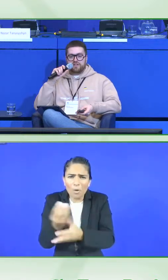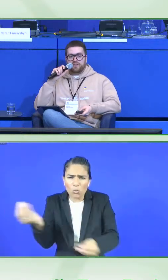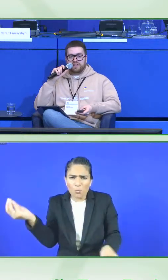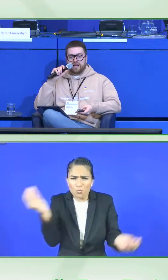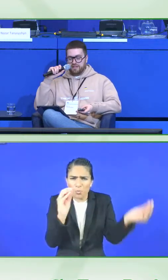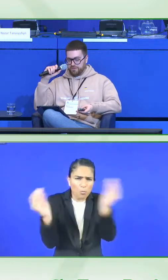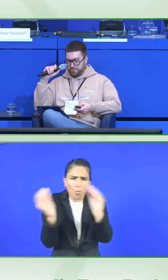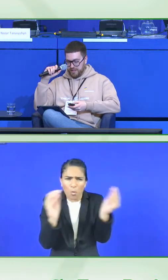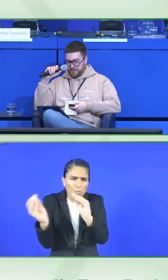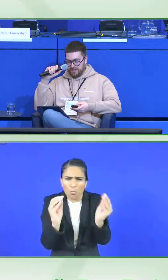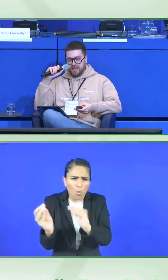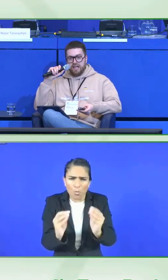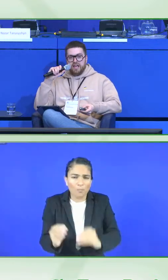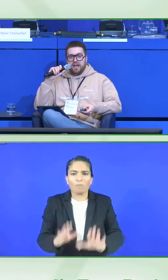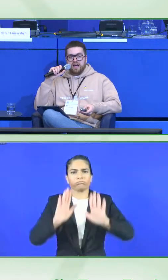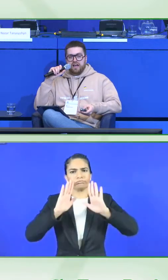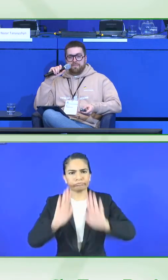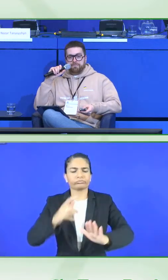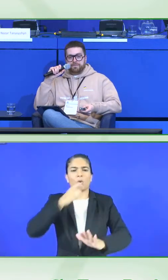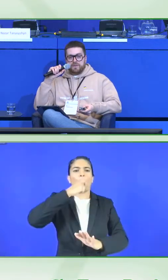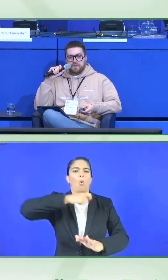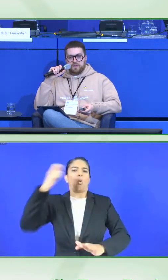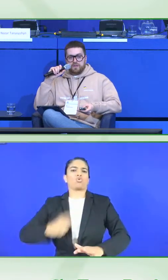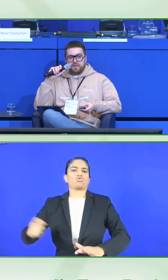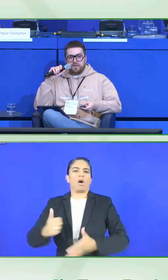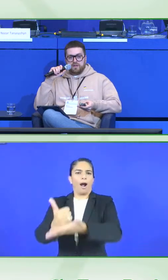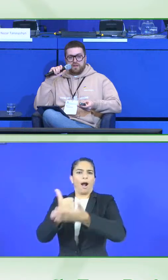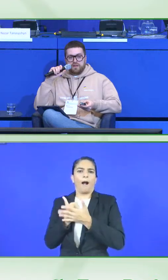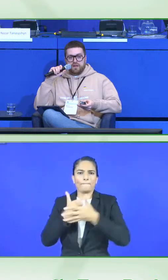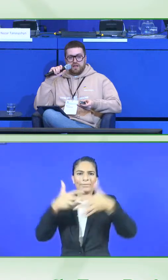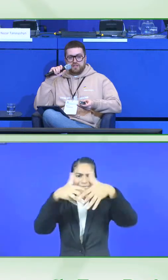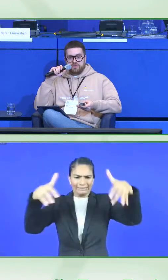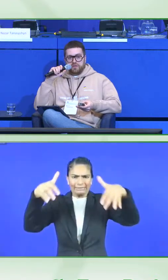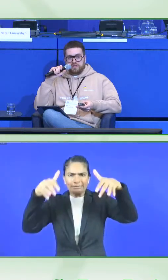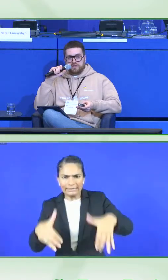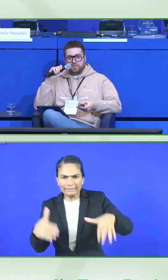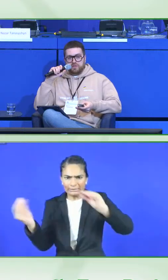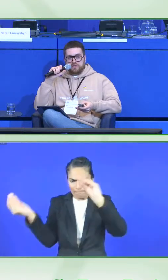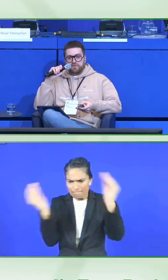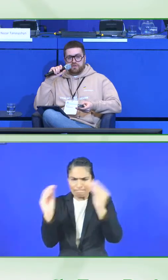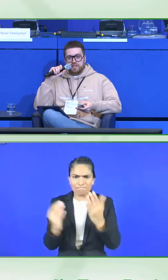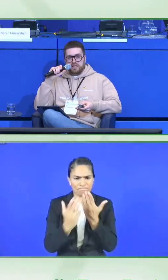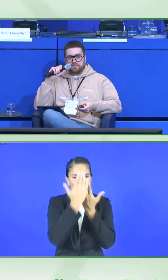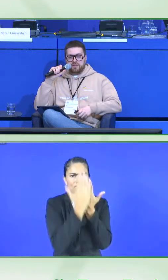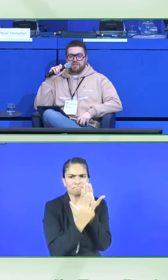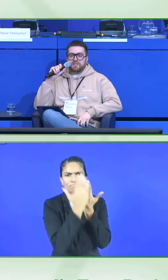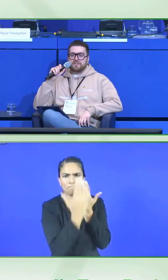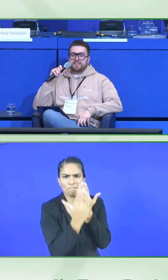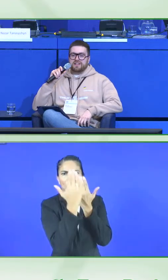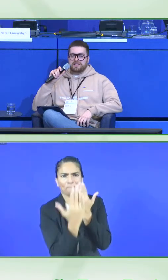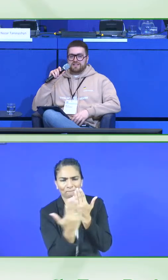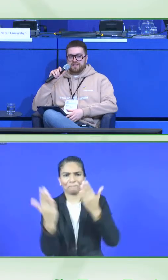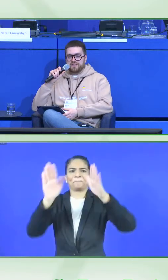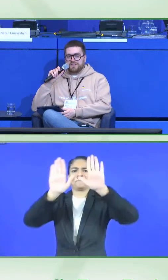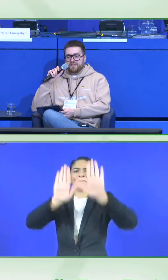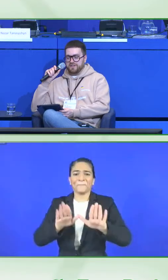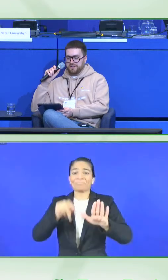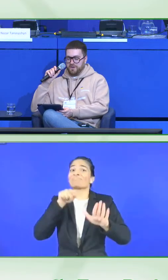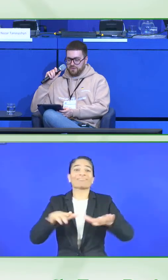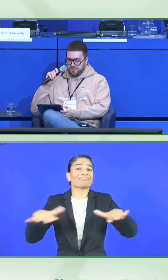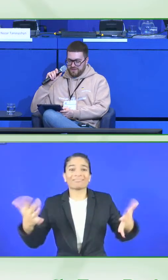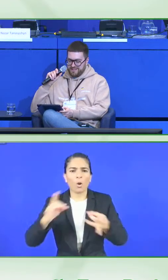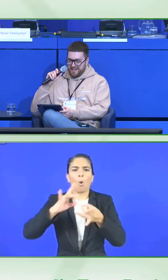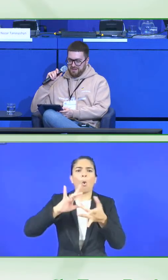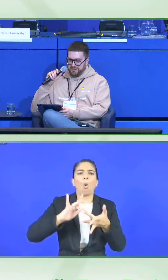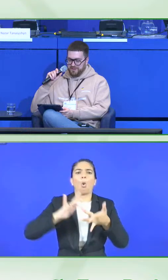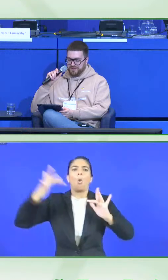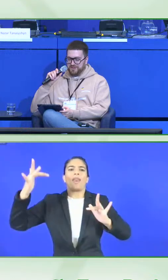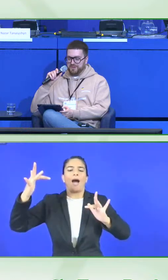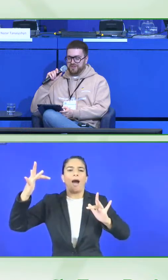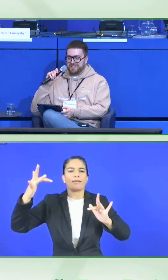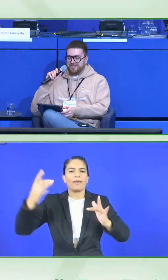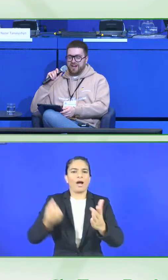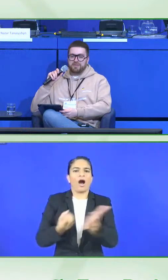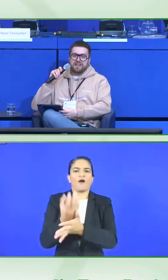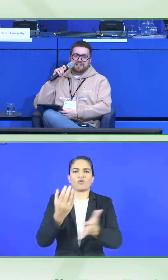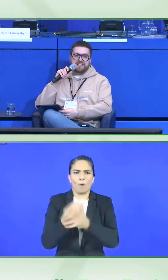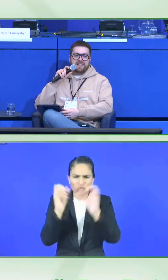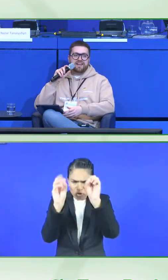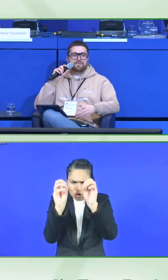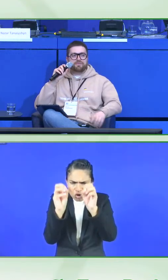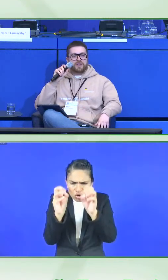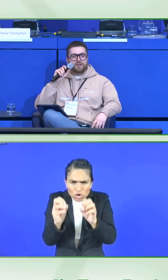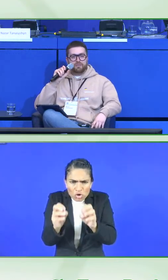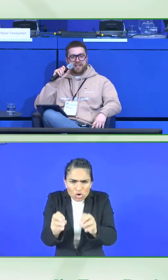I would like to present, it is very hard to pronounce unified informational system of